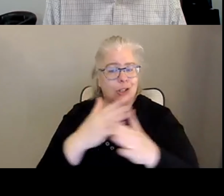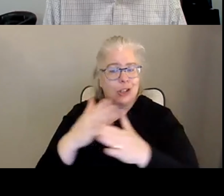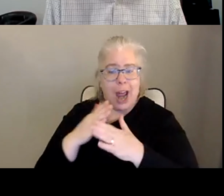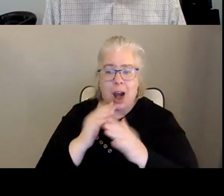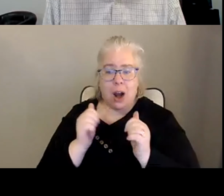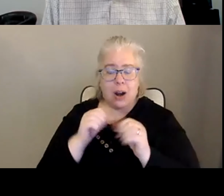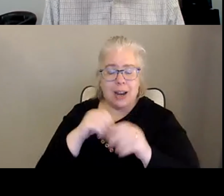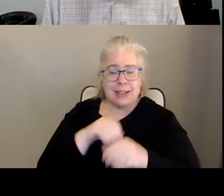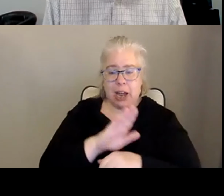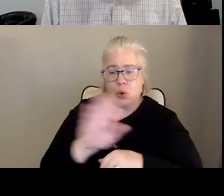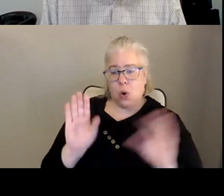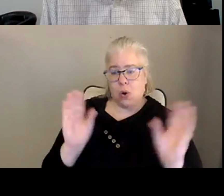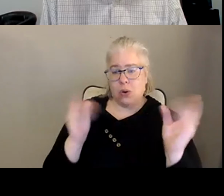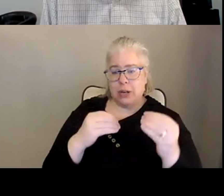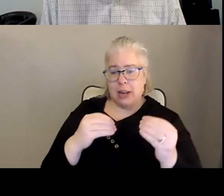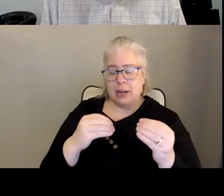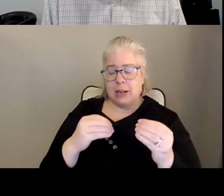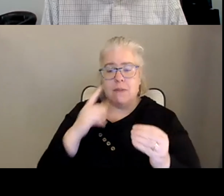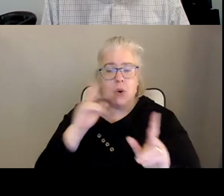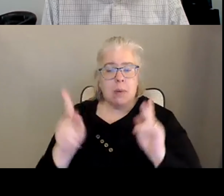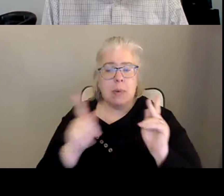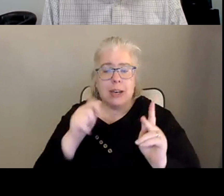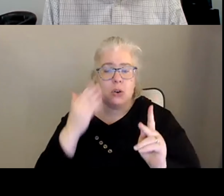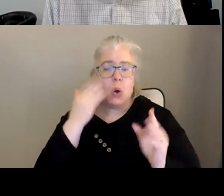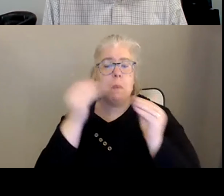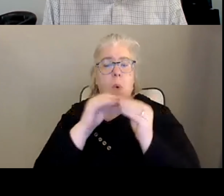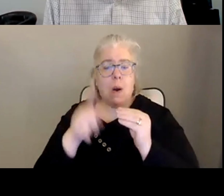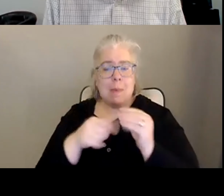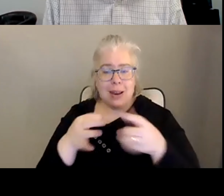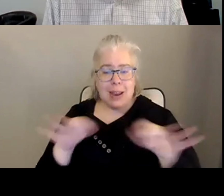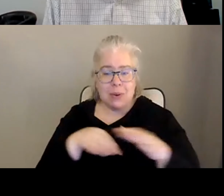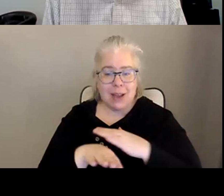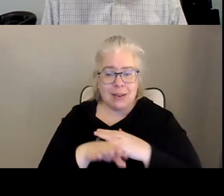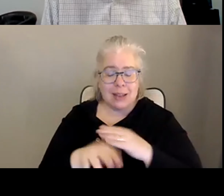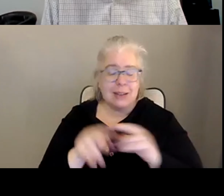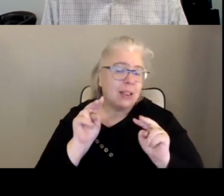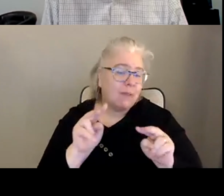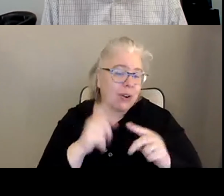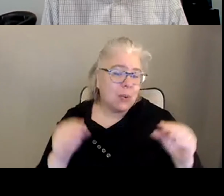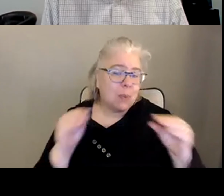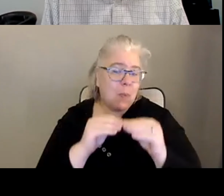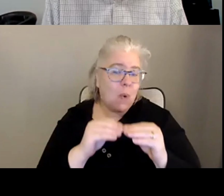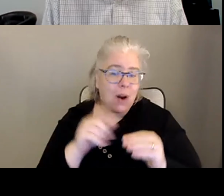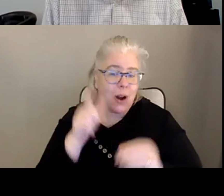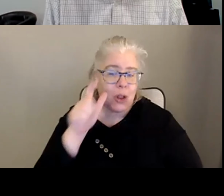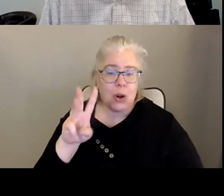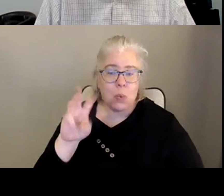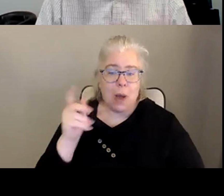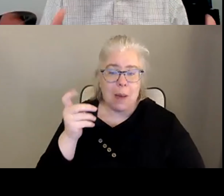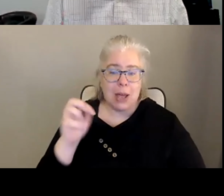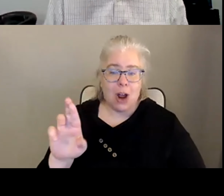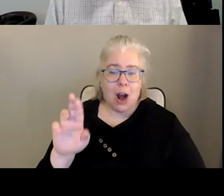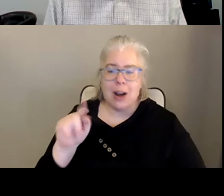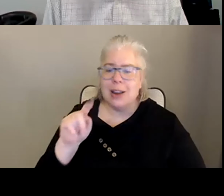that needs to learn more about this. And look forward to future LUNA webinars. Tiffany keeps us all in the loop.